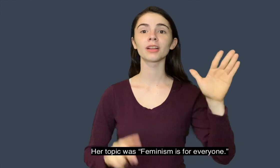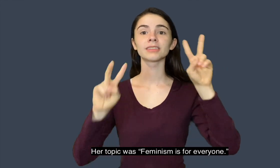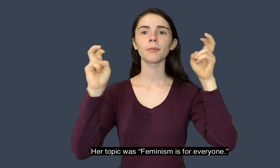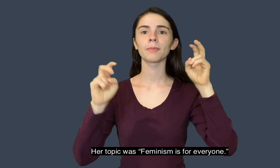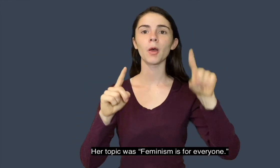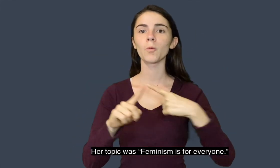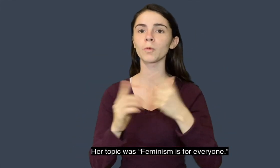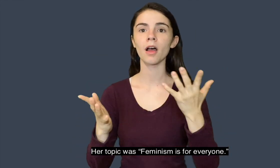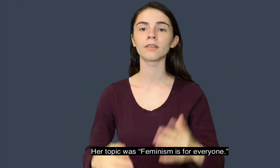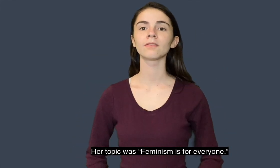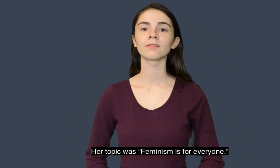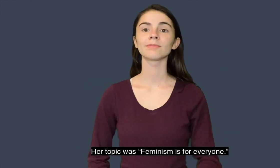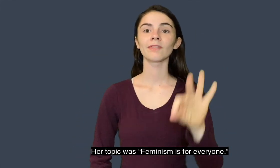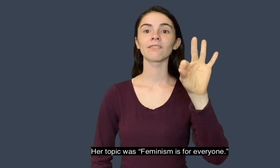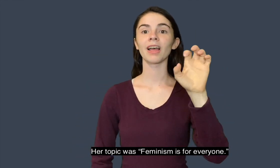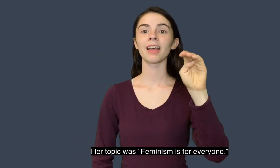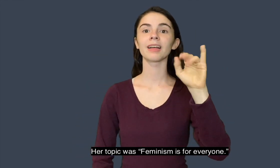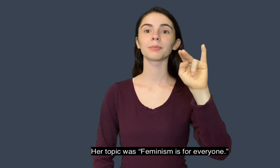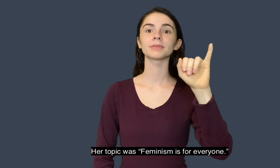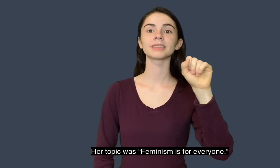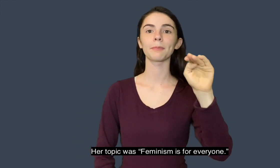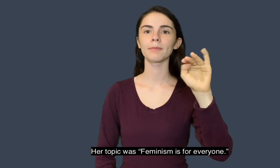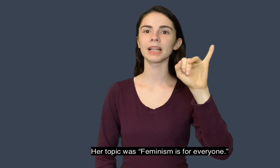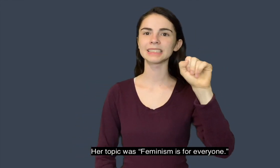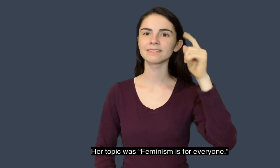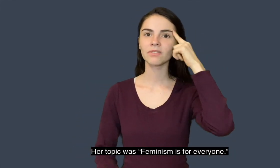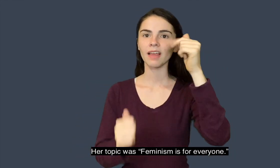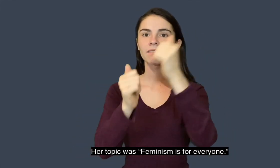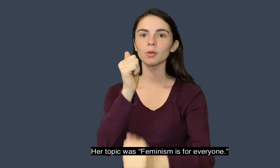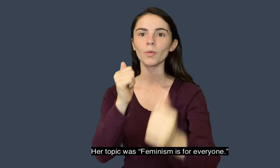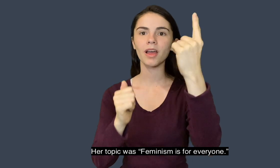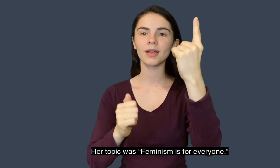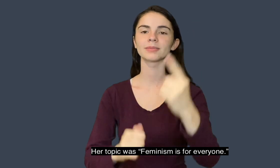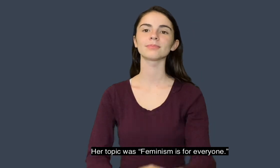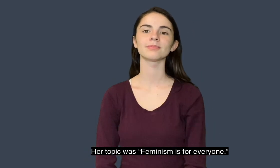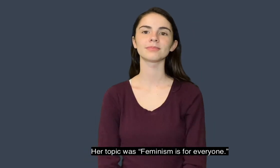Her topic was “Feminism is for everyone.”